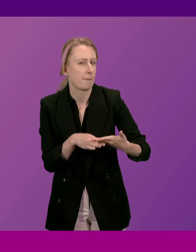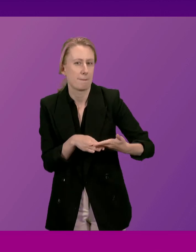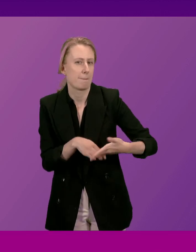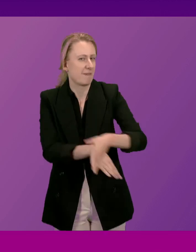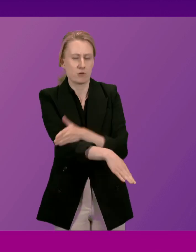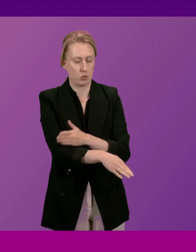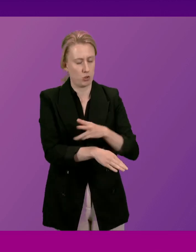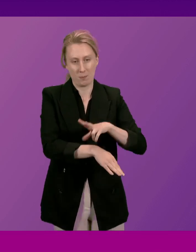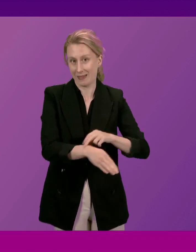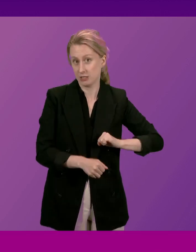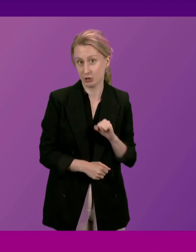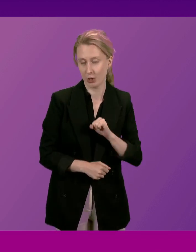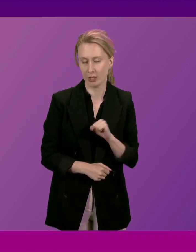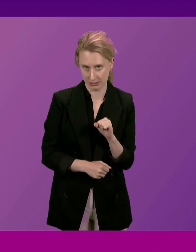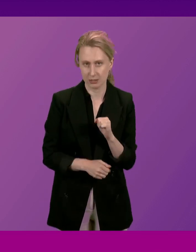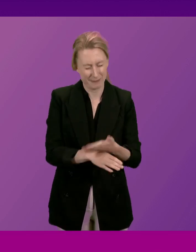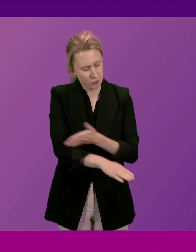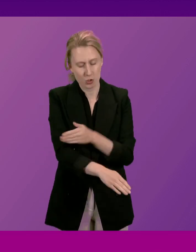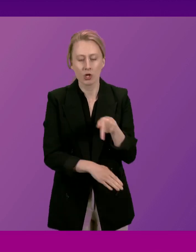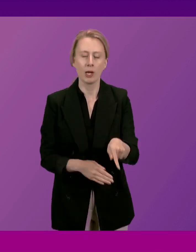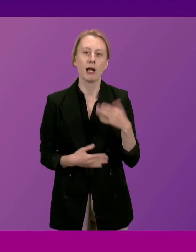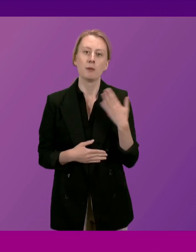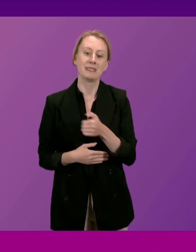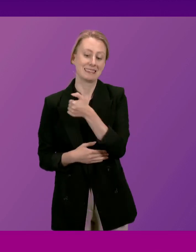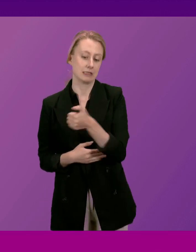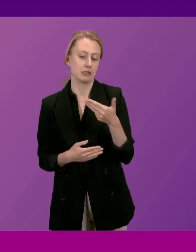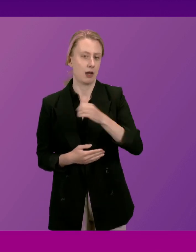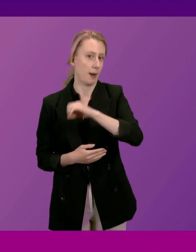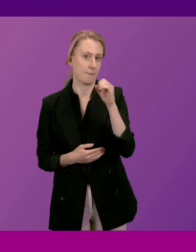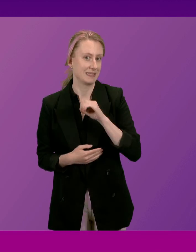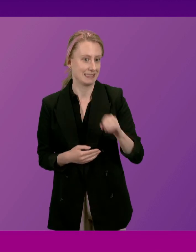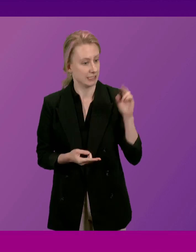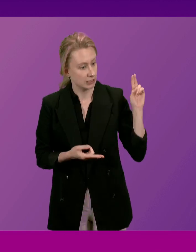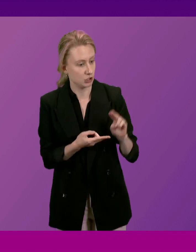Police Scotland—there has been a 69 per cent decrease in emergency hospital admissions due